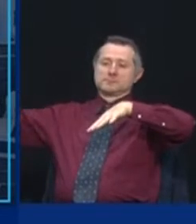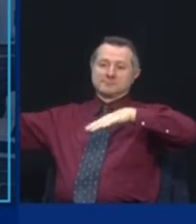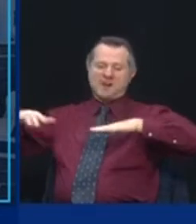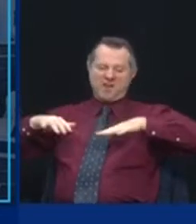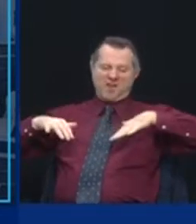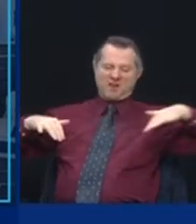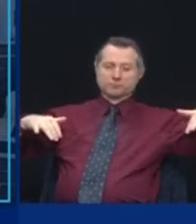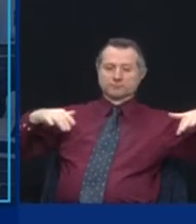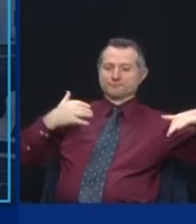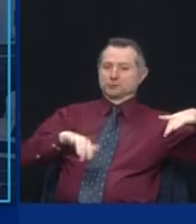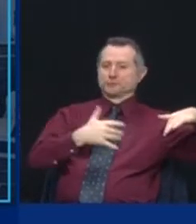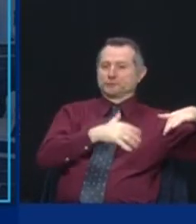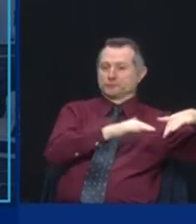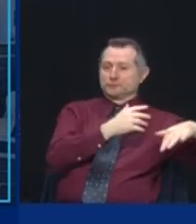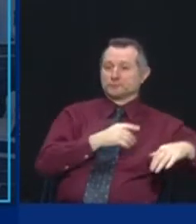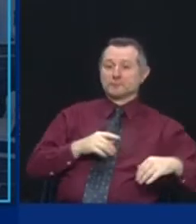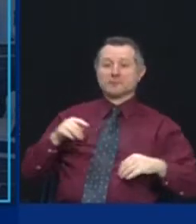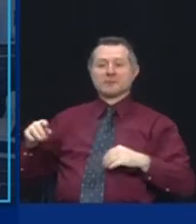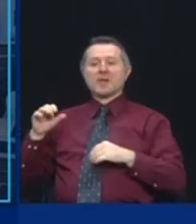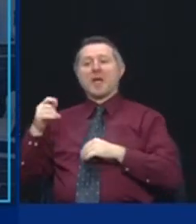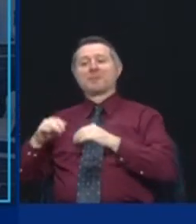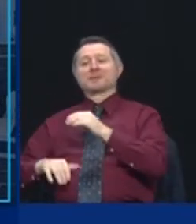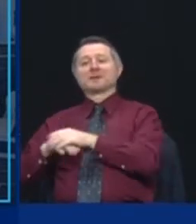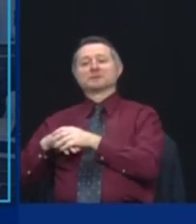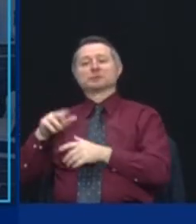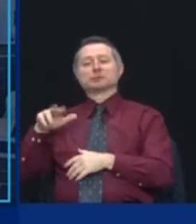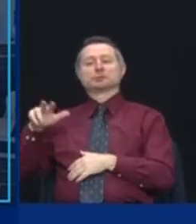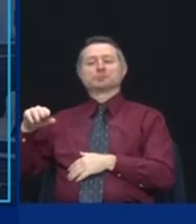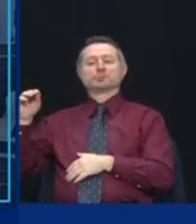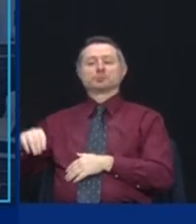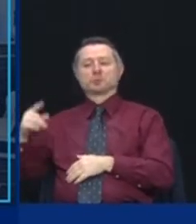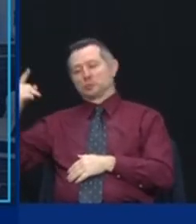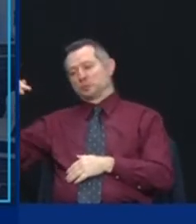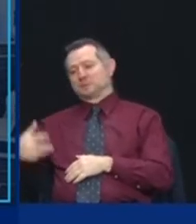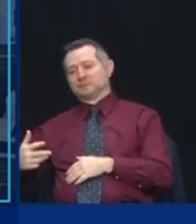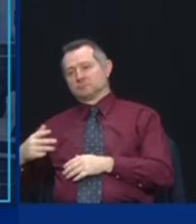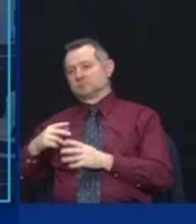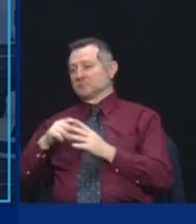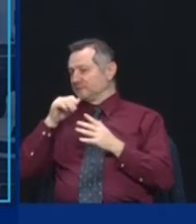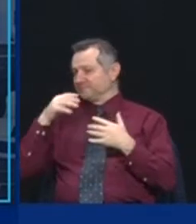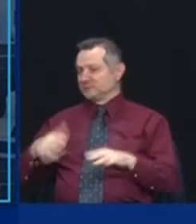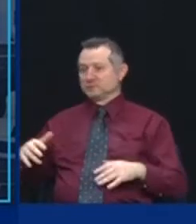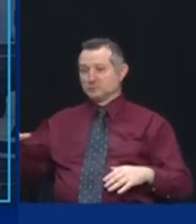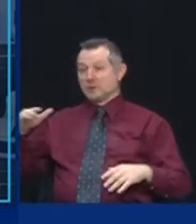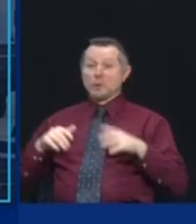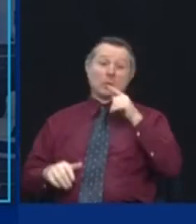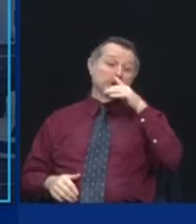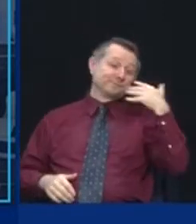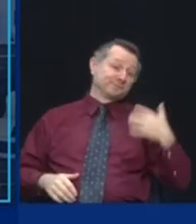AND THAT COMES OUT TO ROUGHLY 33% IN THOSE ACTIONS CAPACITY FOR UNVACCINATED PEOPLE.